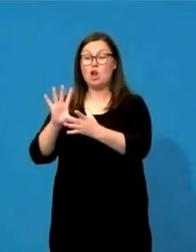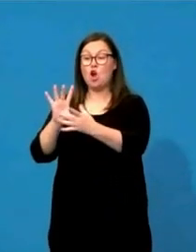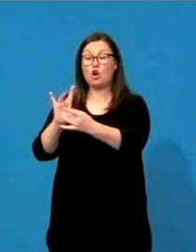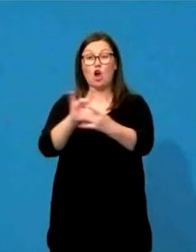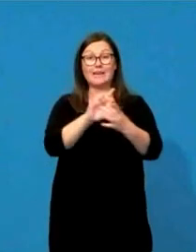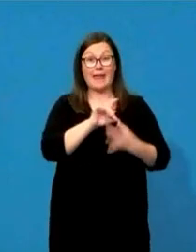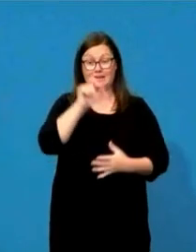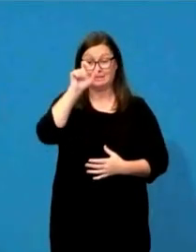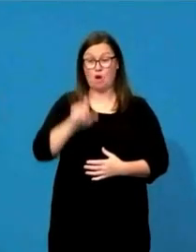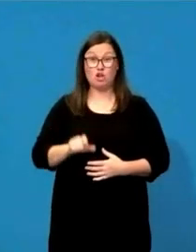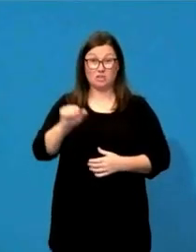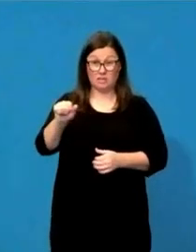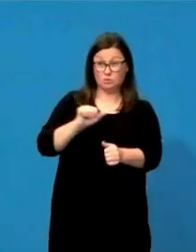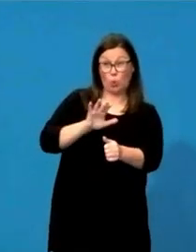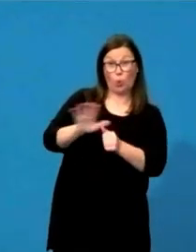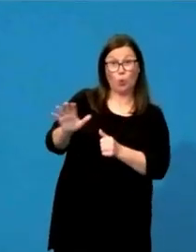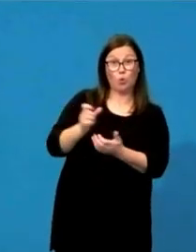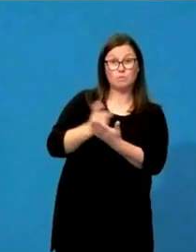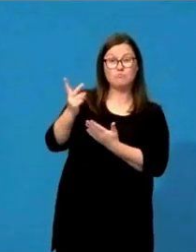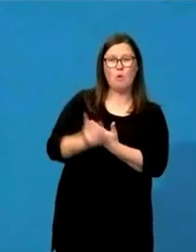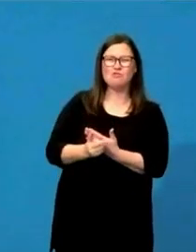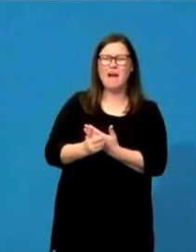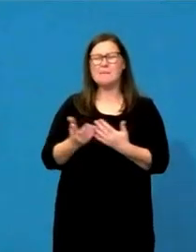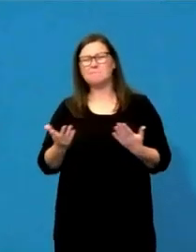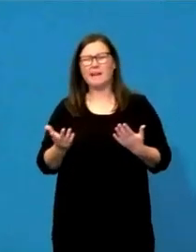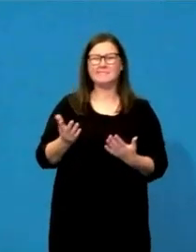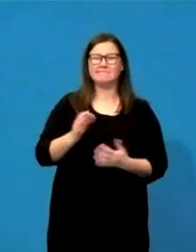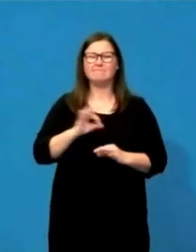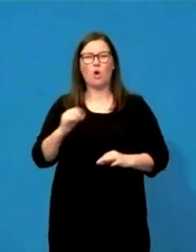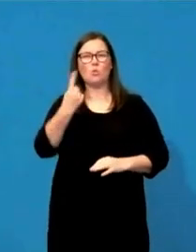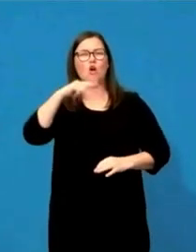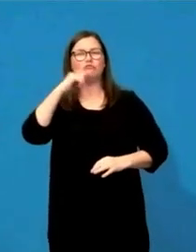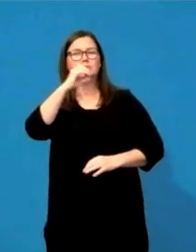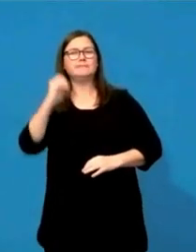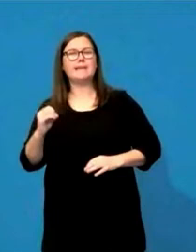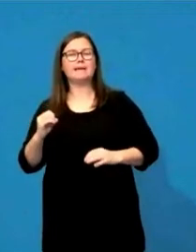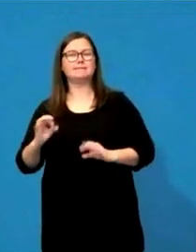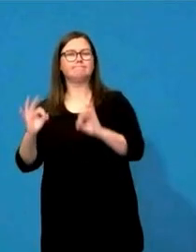All of the other region - towns that have AMSes, they have the Remote Community